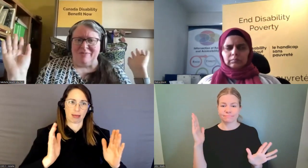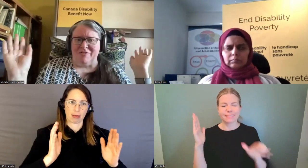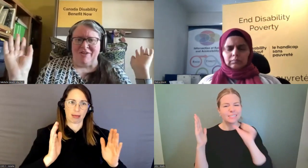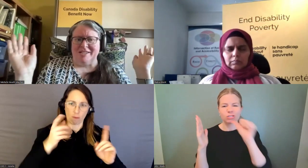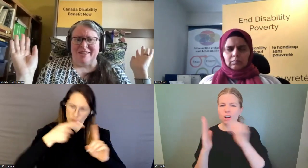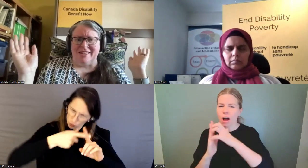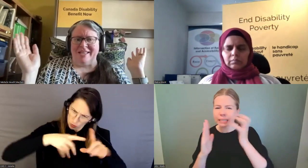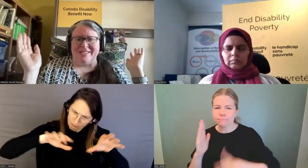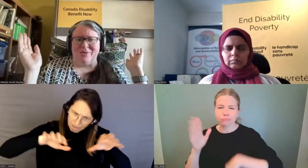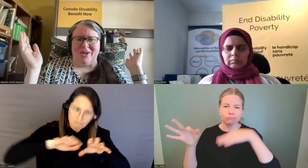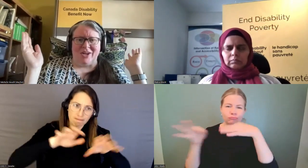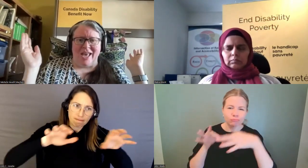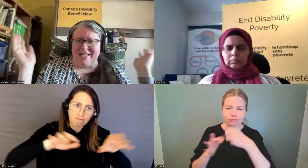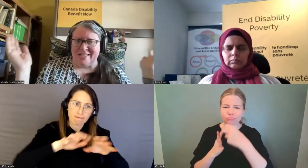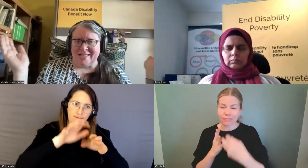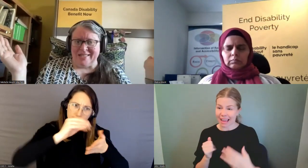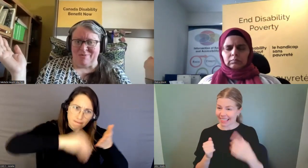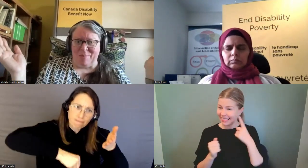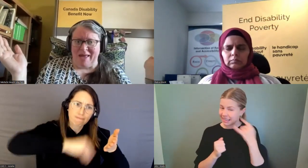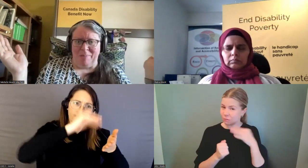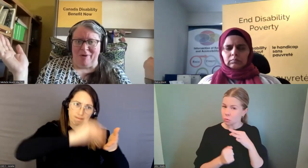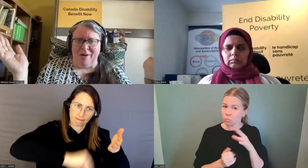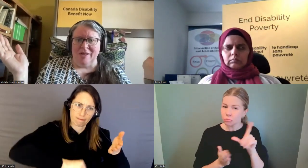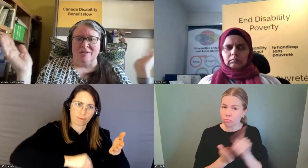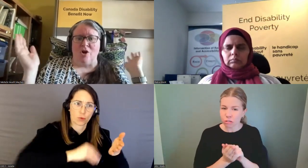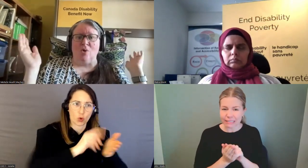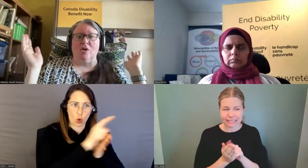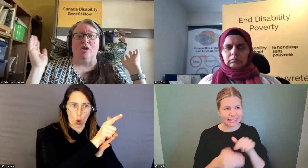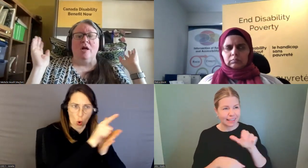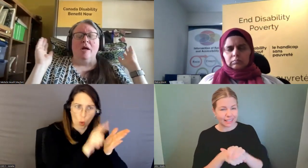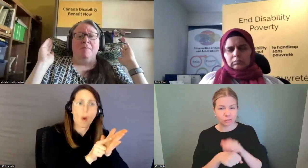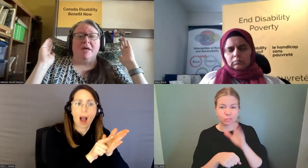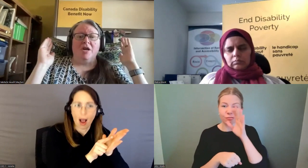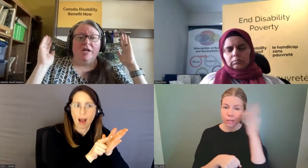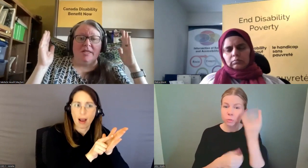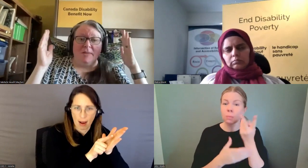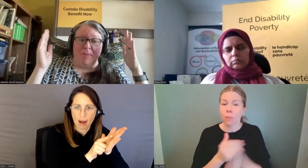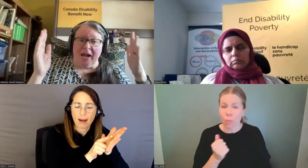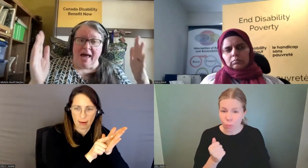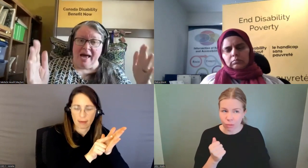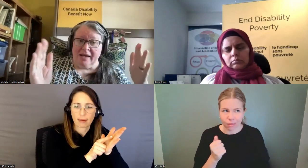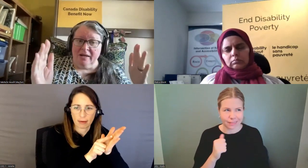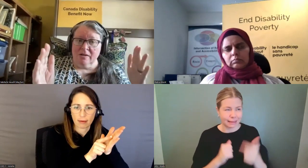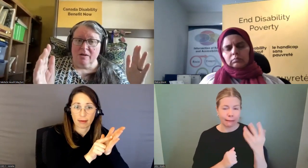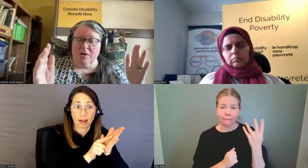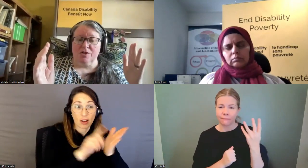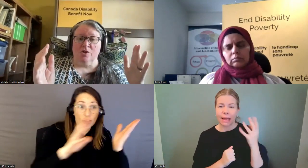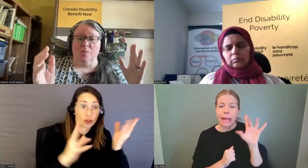IN FRENCH I THINK IT'S ONLY ON EIGHT SIDES OF PAPER TOTAL BECAUSE THE PLAN HAS ALWAYS